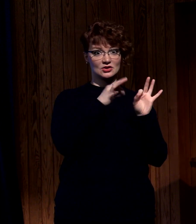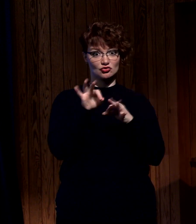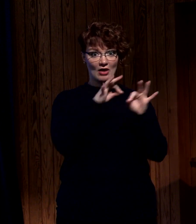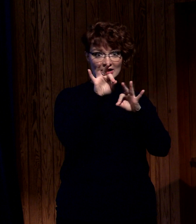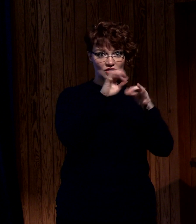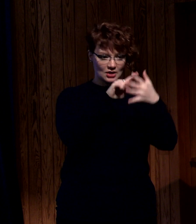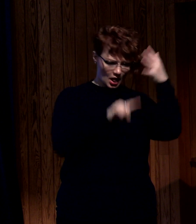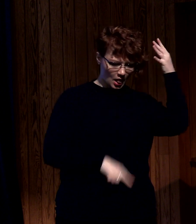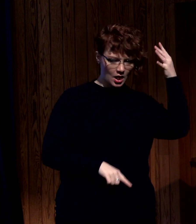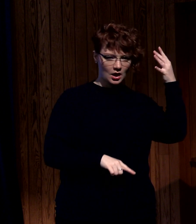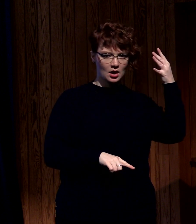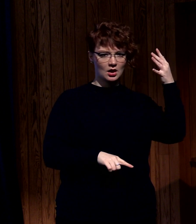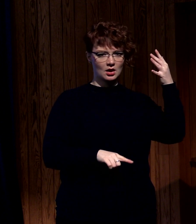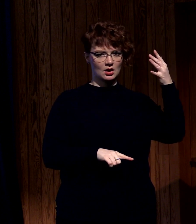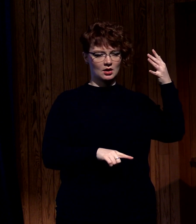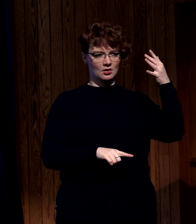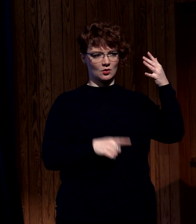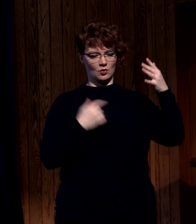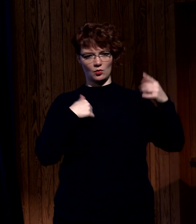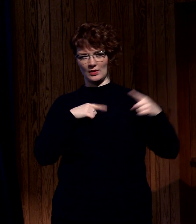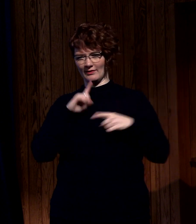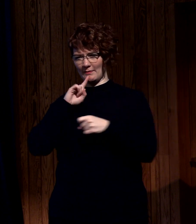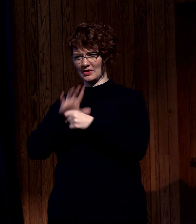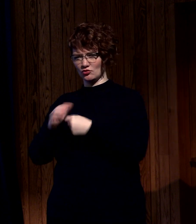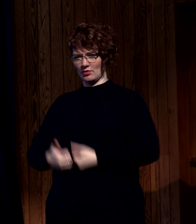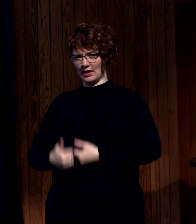have committed to a life that will always go against the